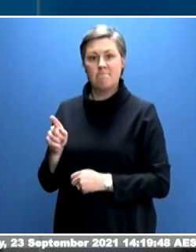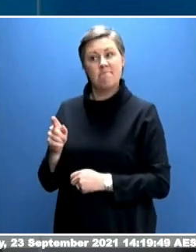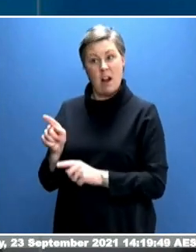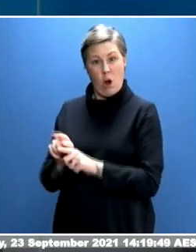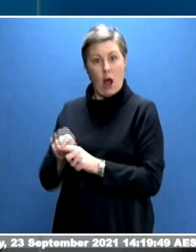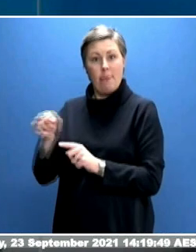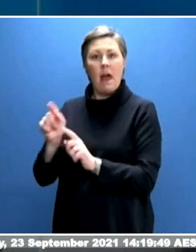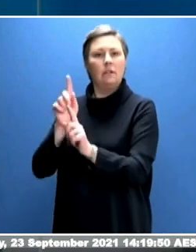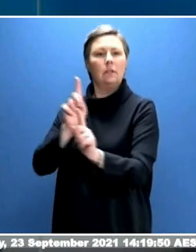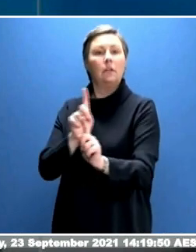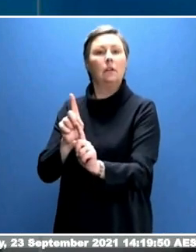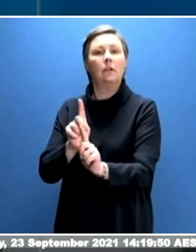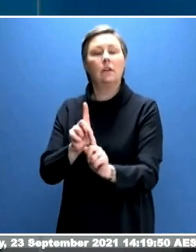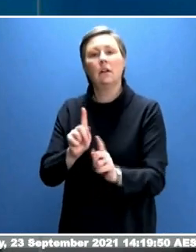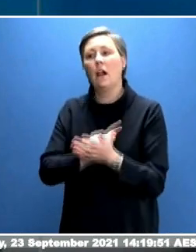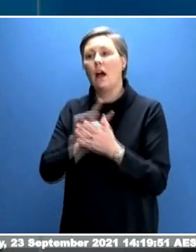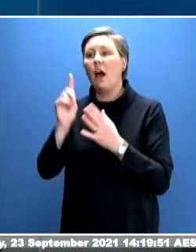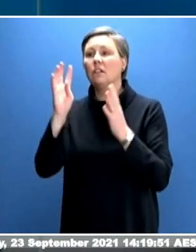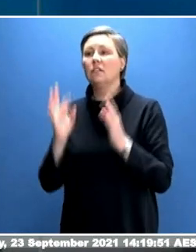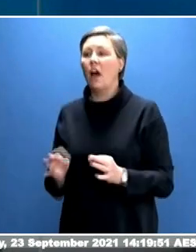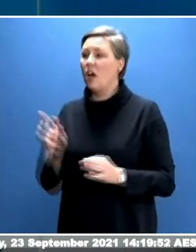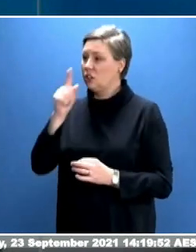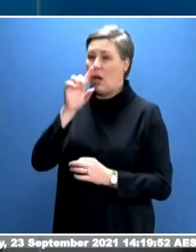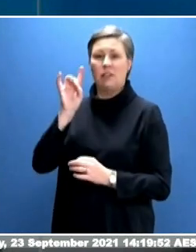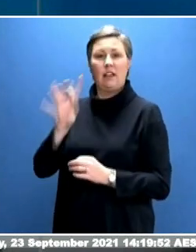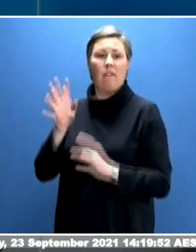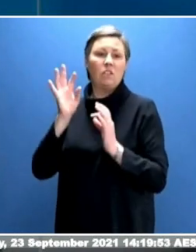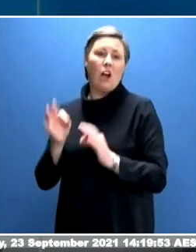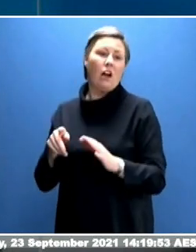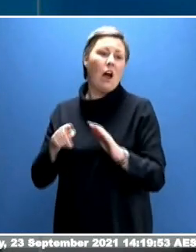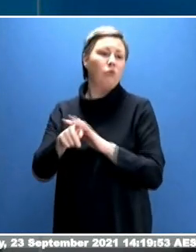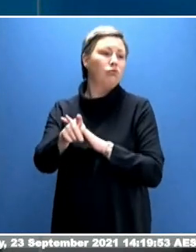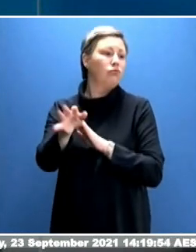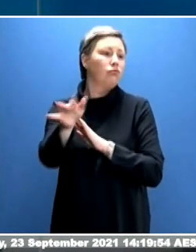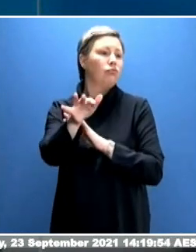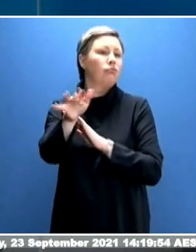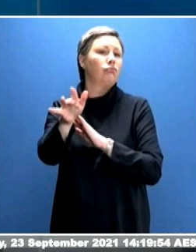freely come and go from the Safe Care House, and that in discussion with her she